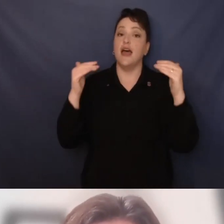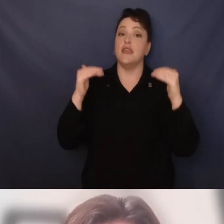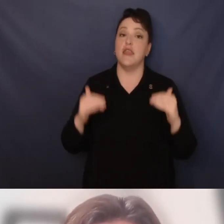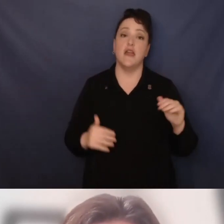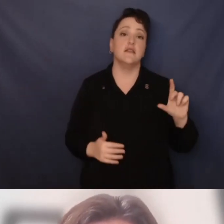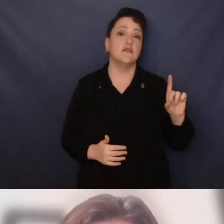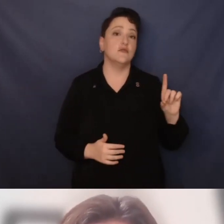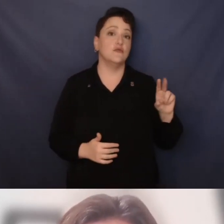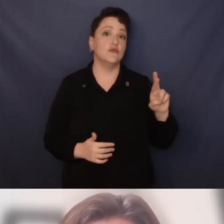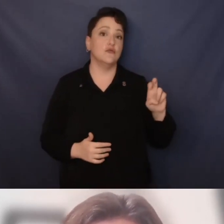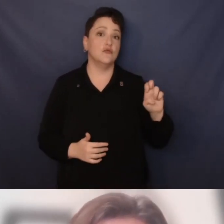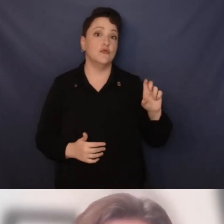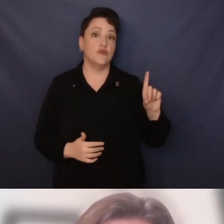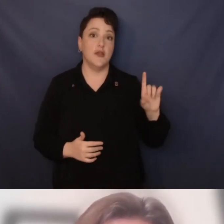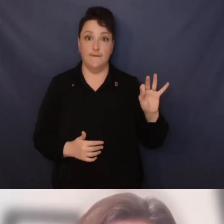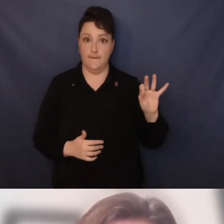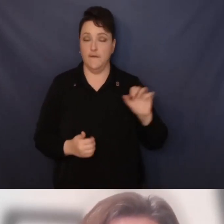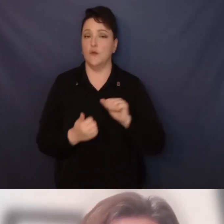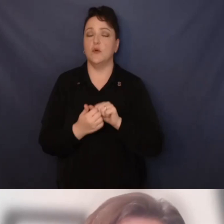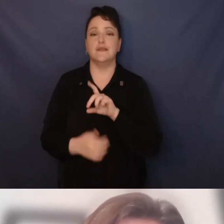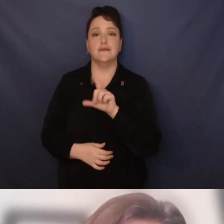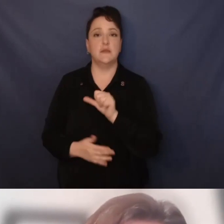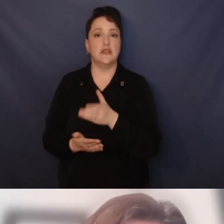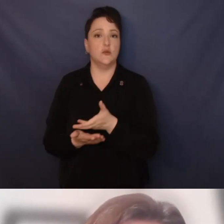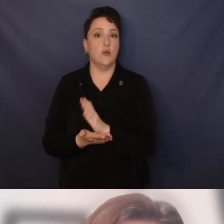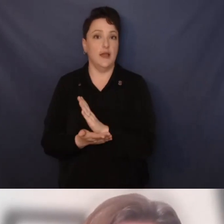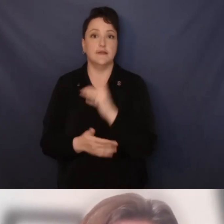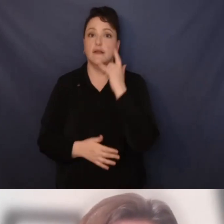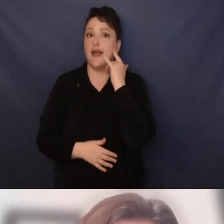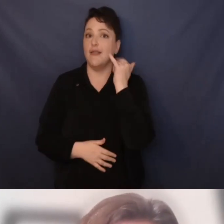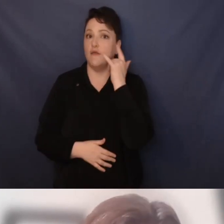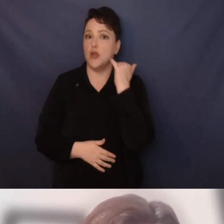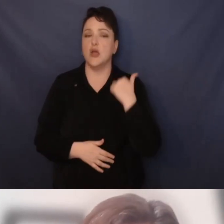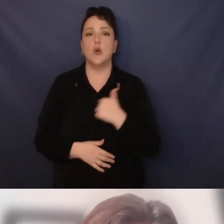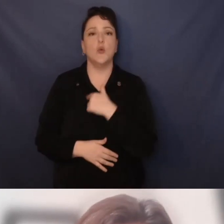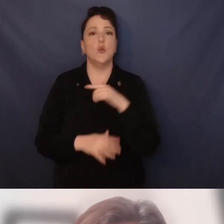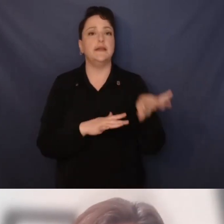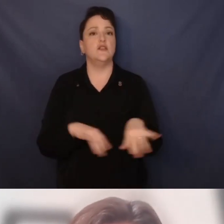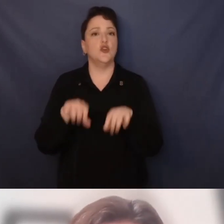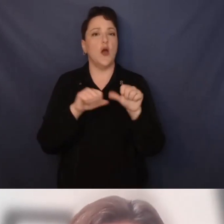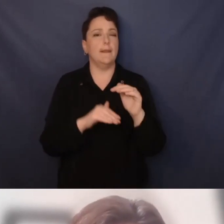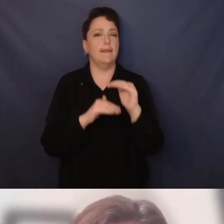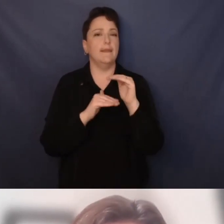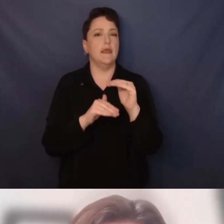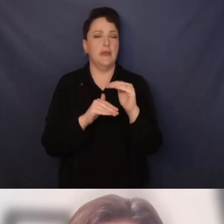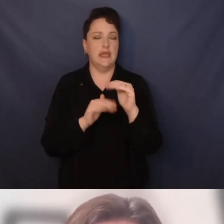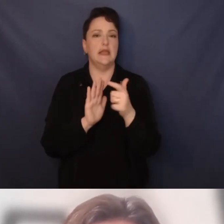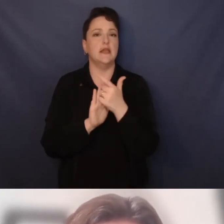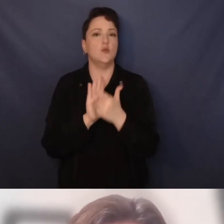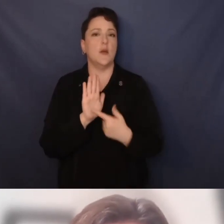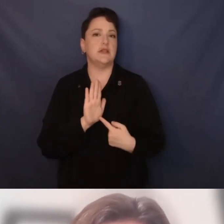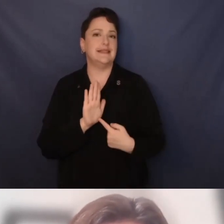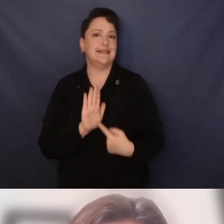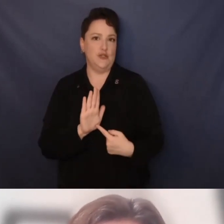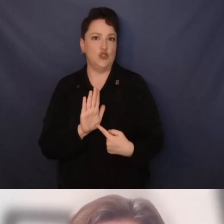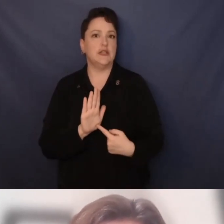Disability Rights California did a limited number letters, where we sent letter to hospitals. And